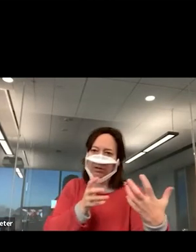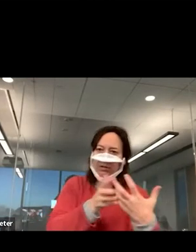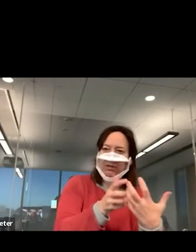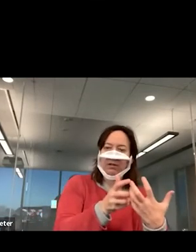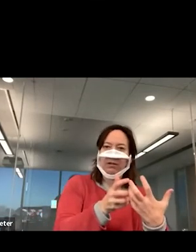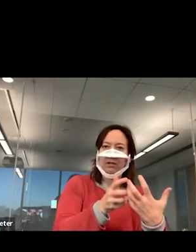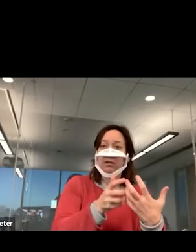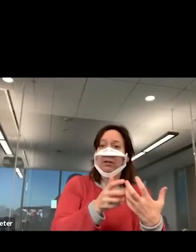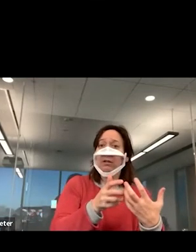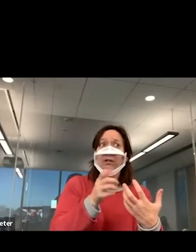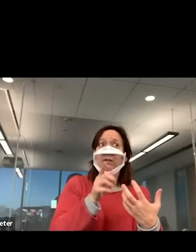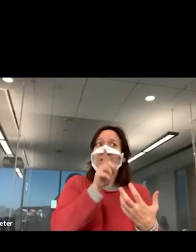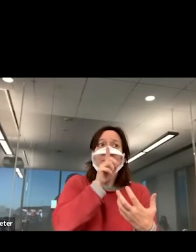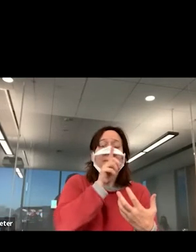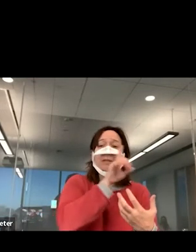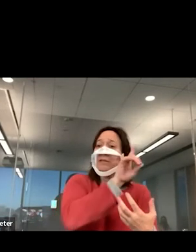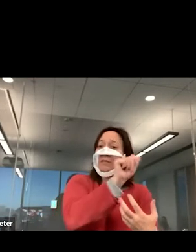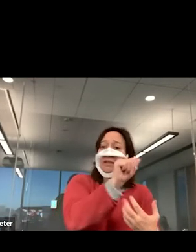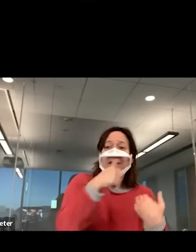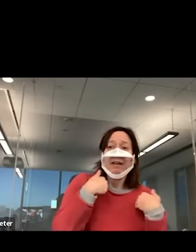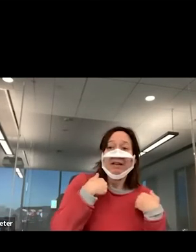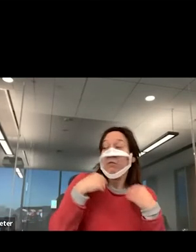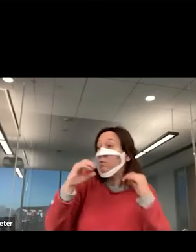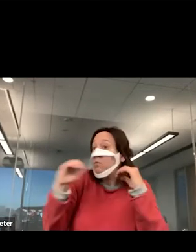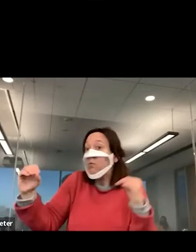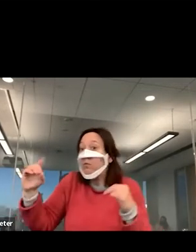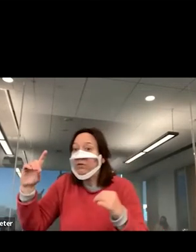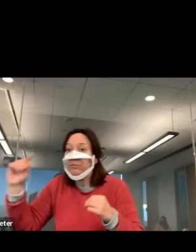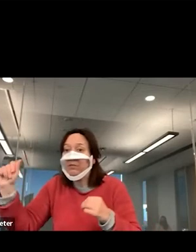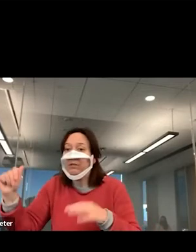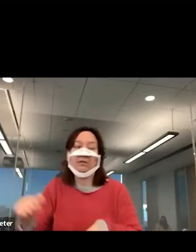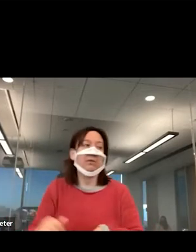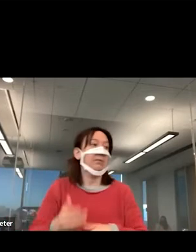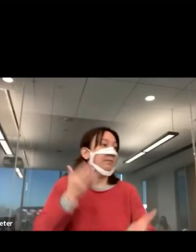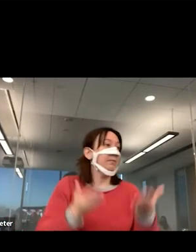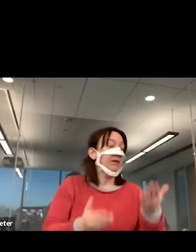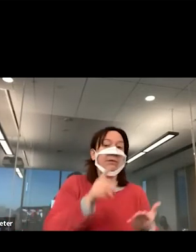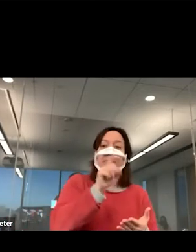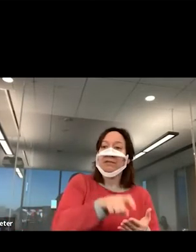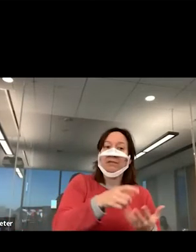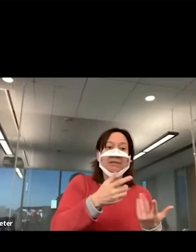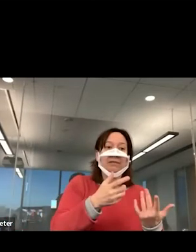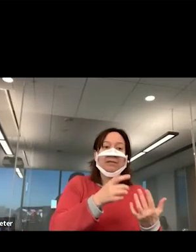you have a disability or not whether you need to take care of your parents the whole family medical